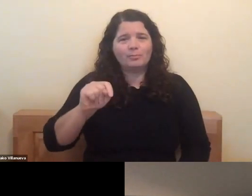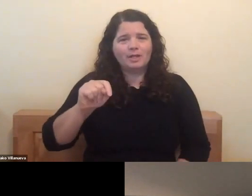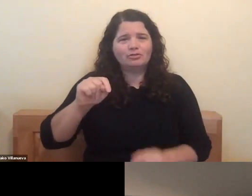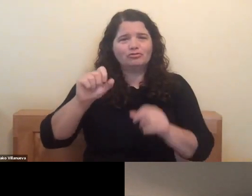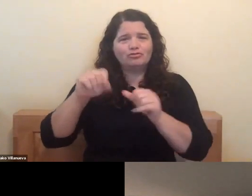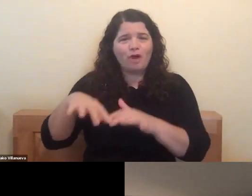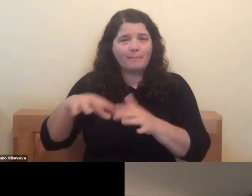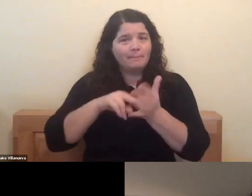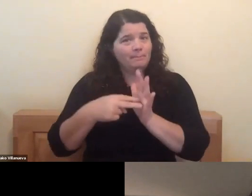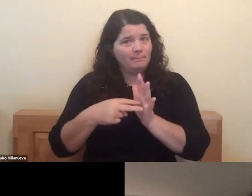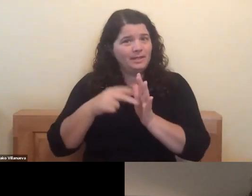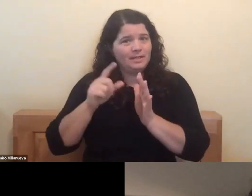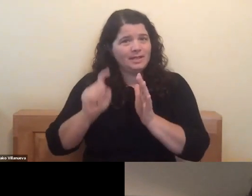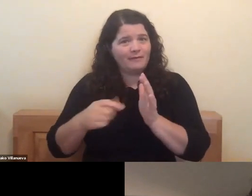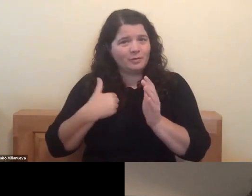I can answer that because we tested it